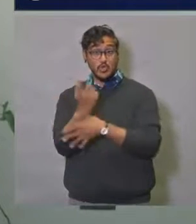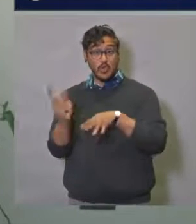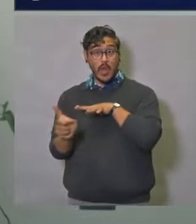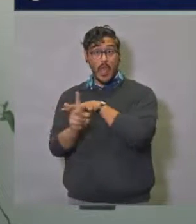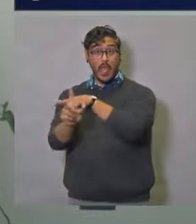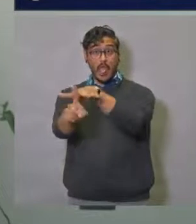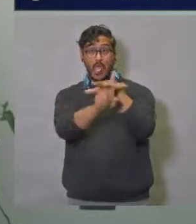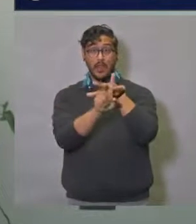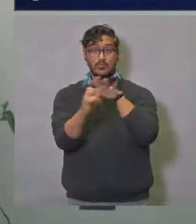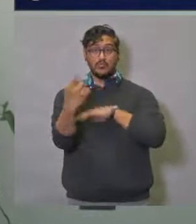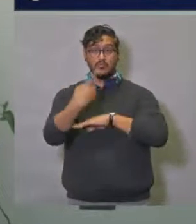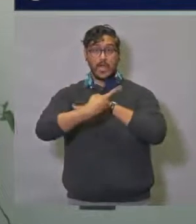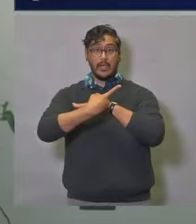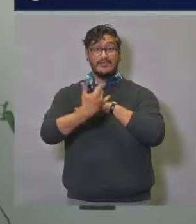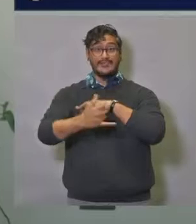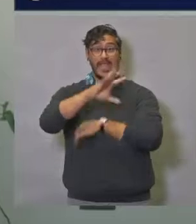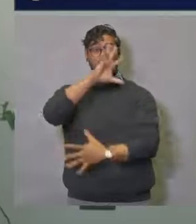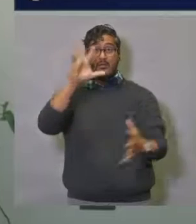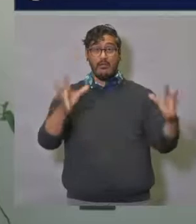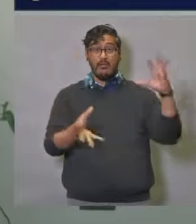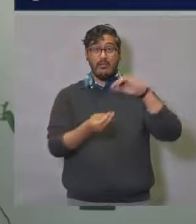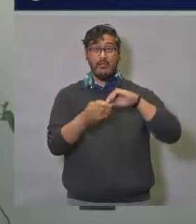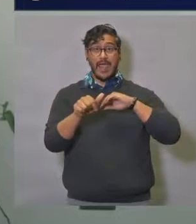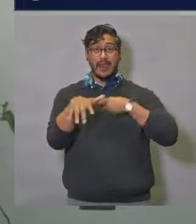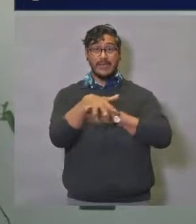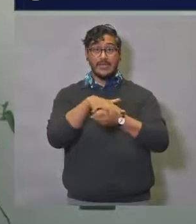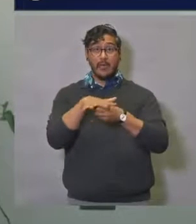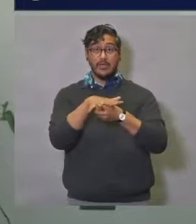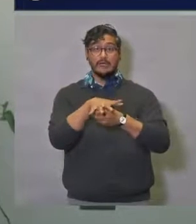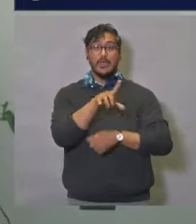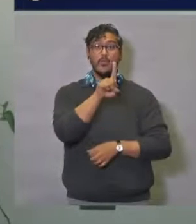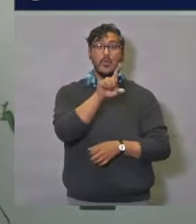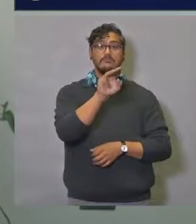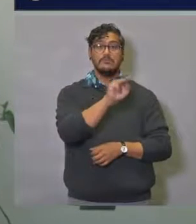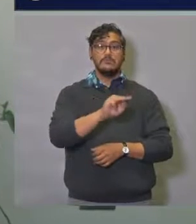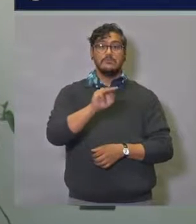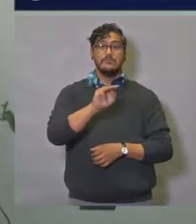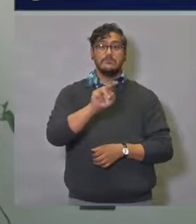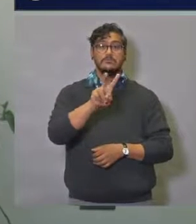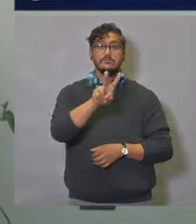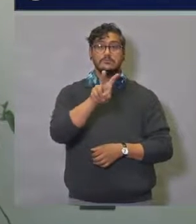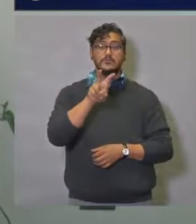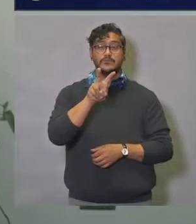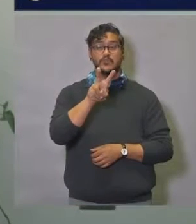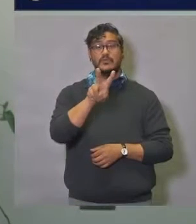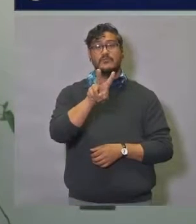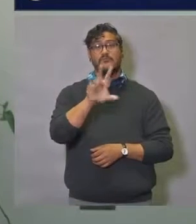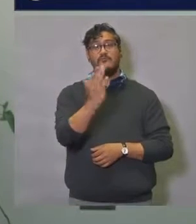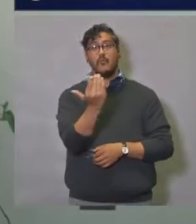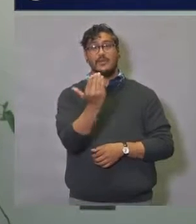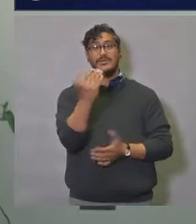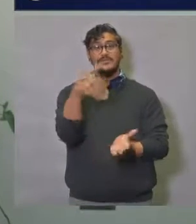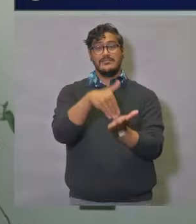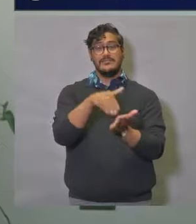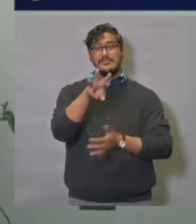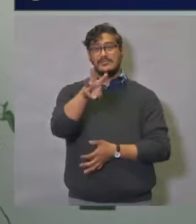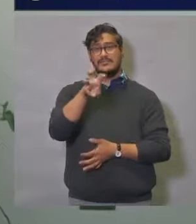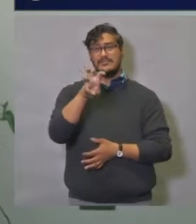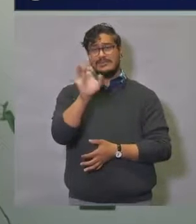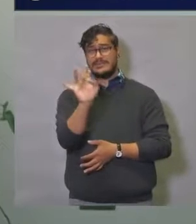ONE.